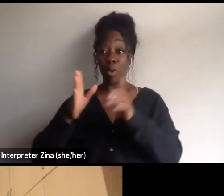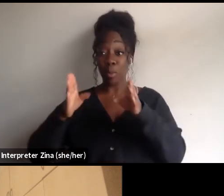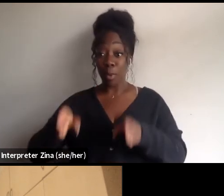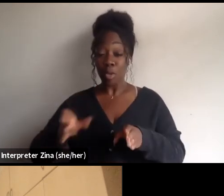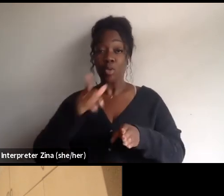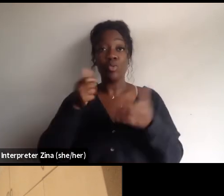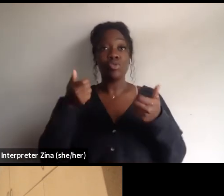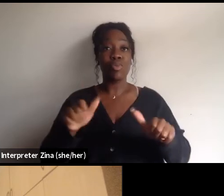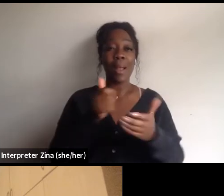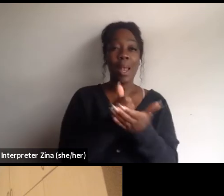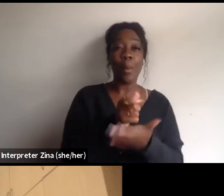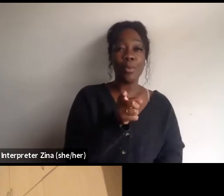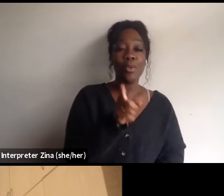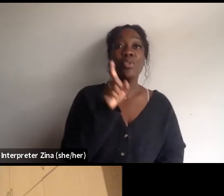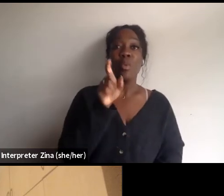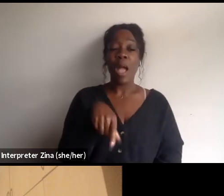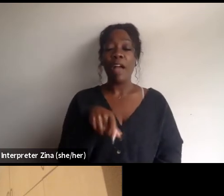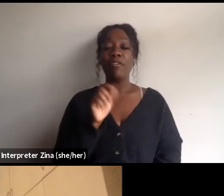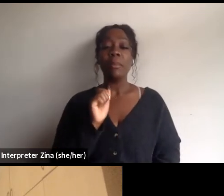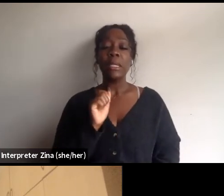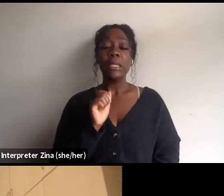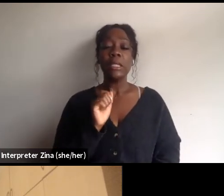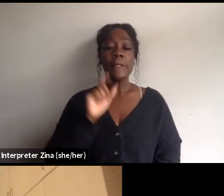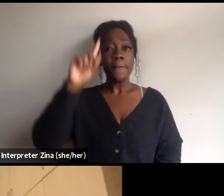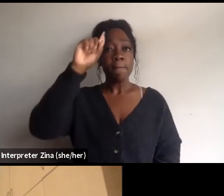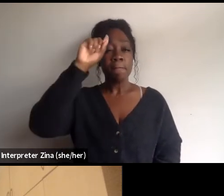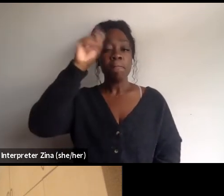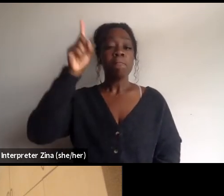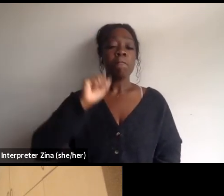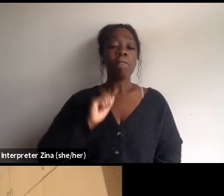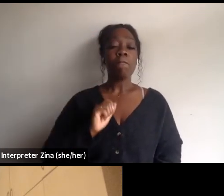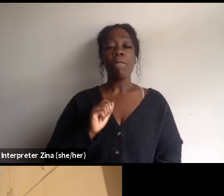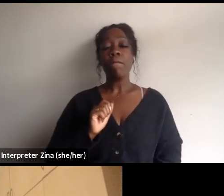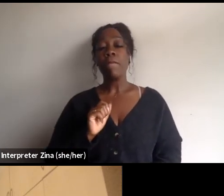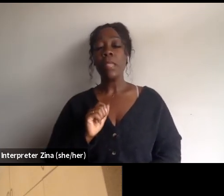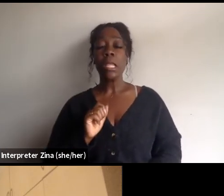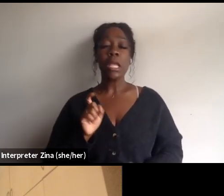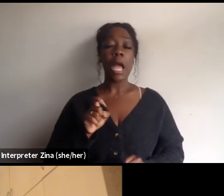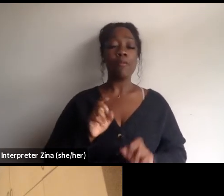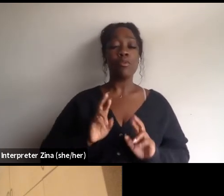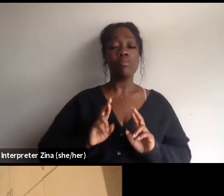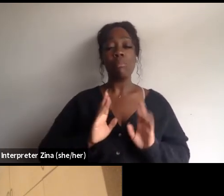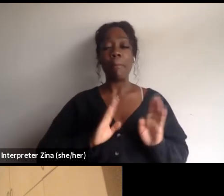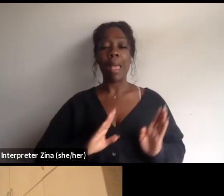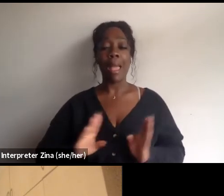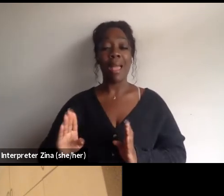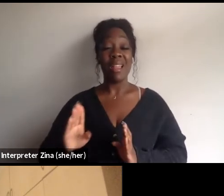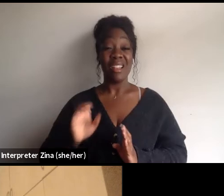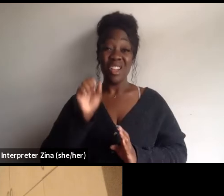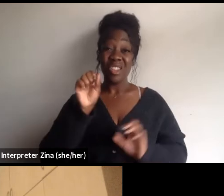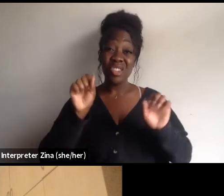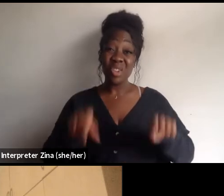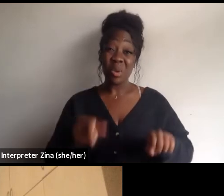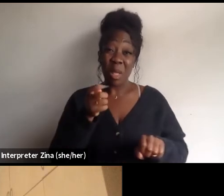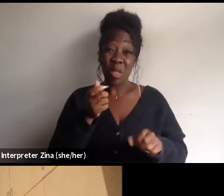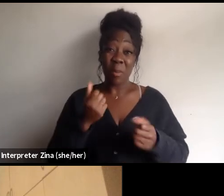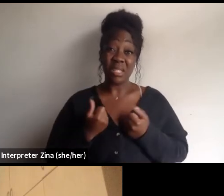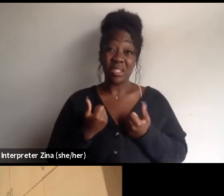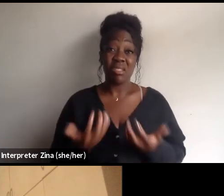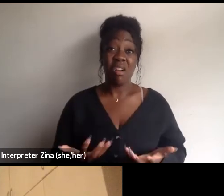So you've got to be quite sharp and it can sometimes be very taxing because you're operating with a lot of information